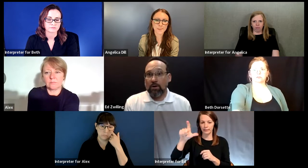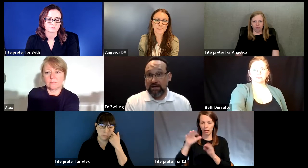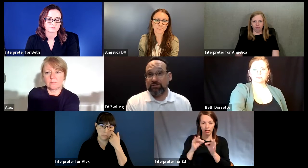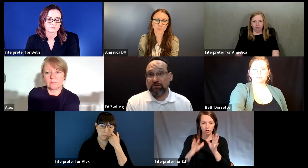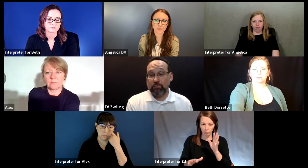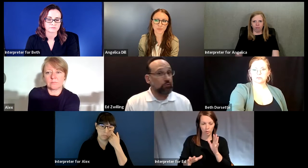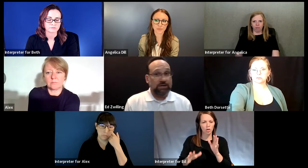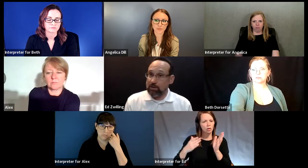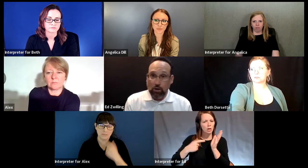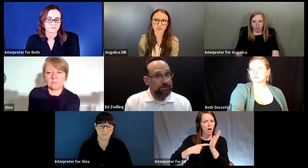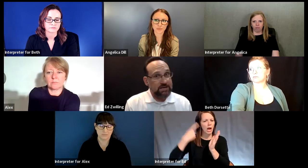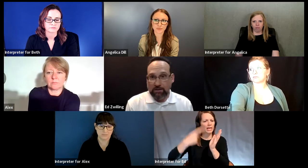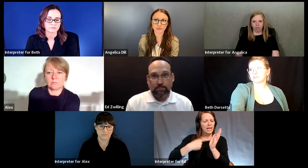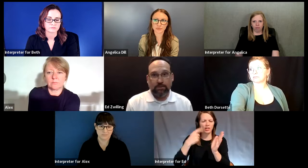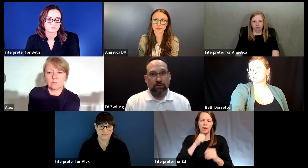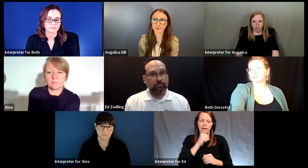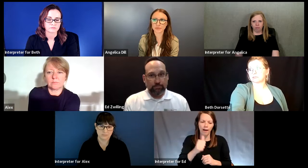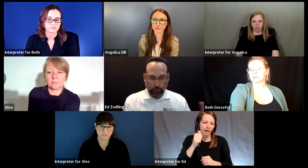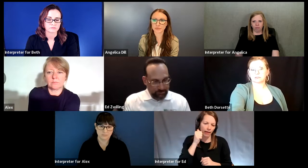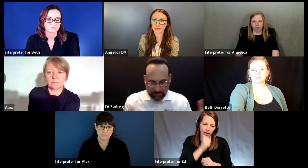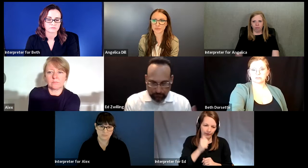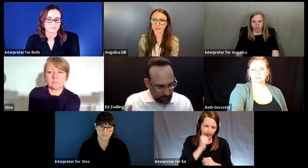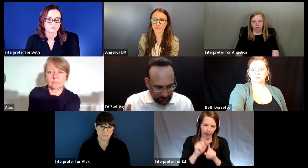on occasion. Won't need it all the time.